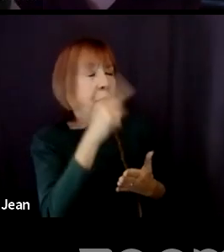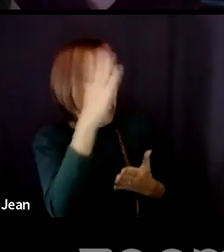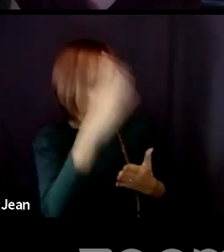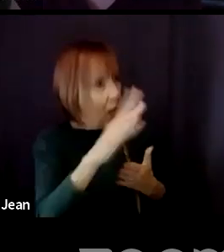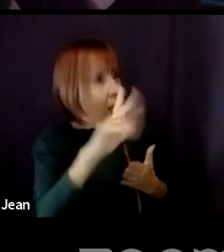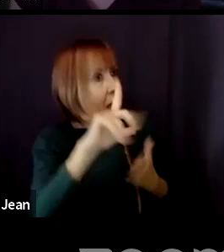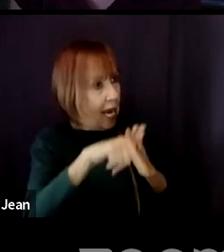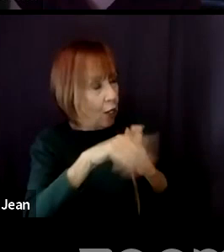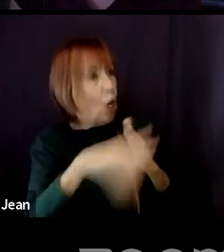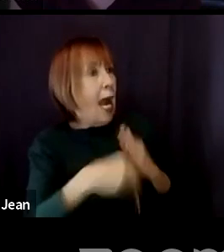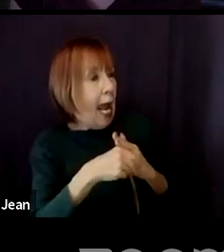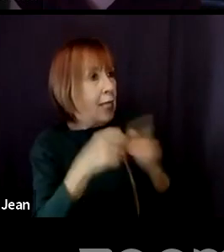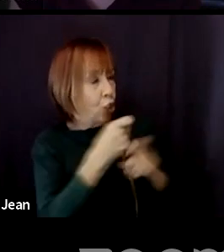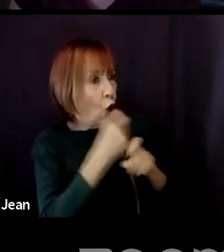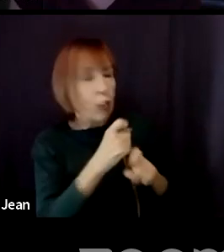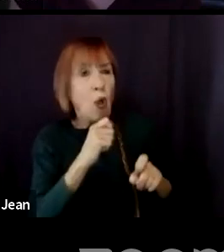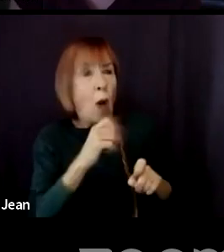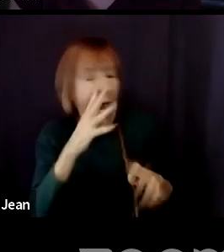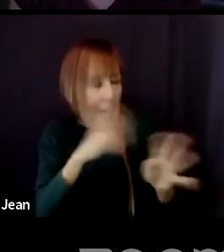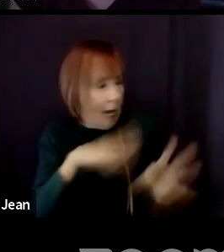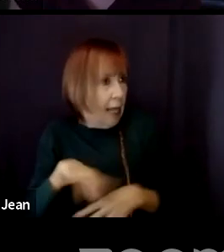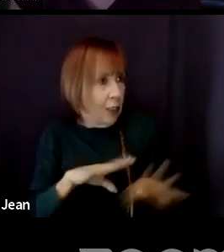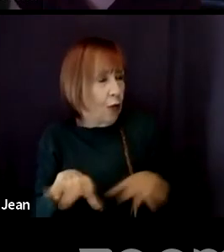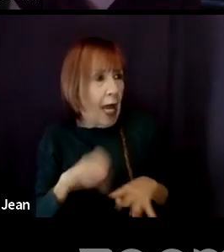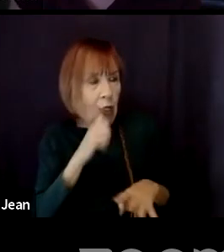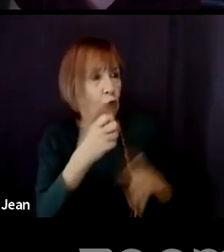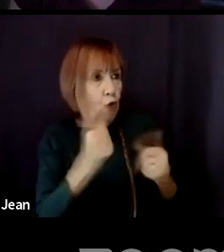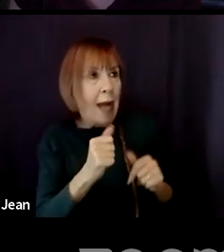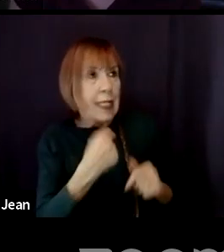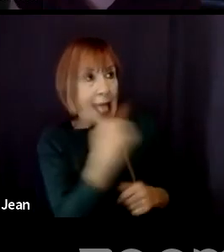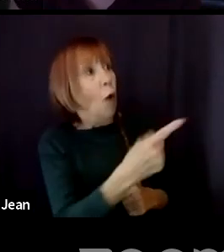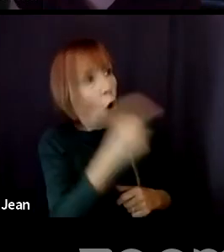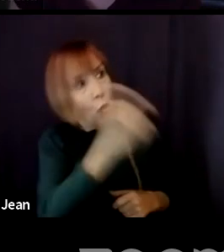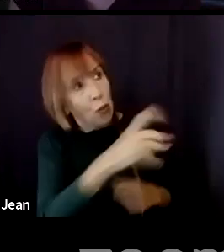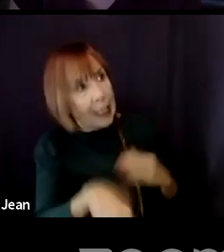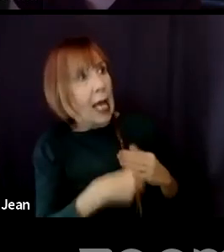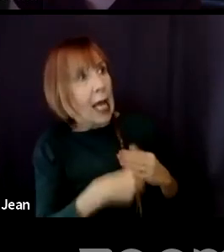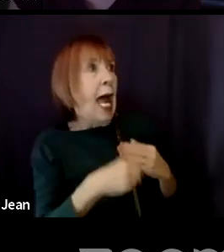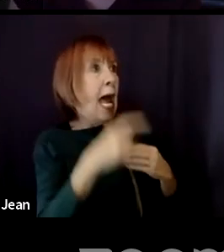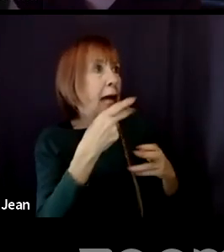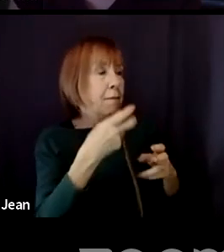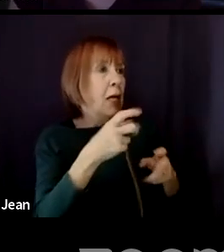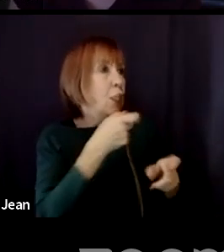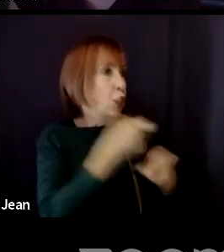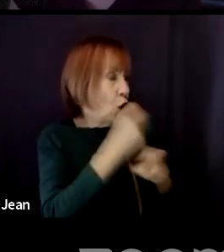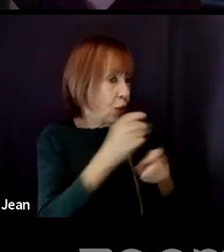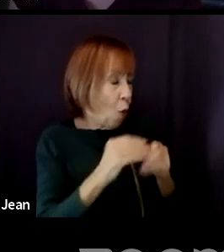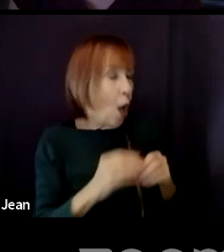And then also in the context of like, where it is in the process, sometimes people will send you something and they'll literally say like,